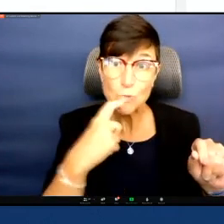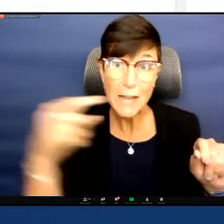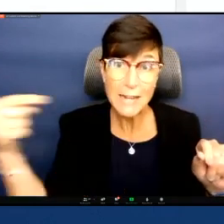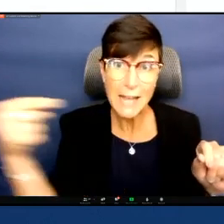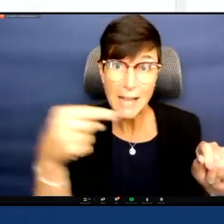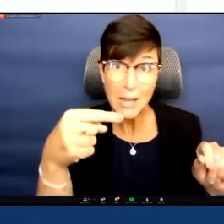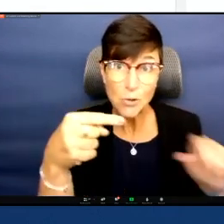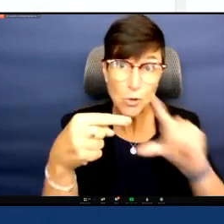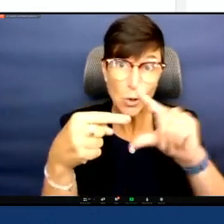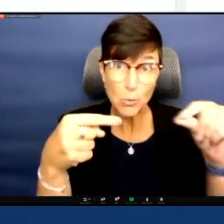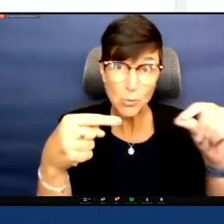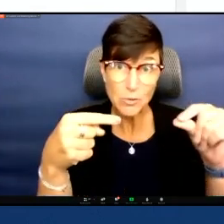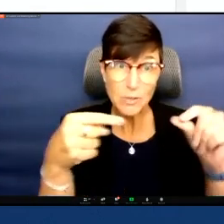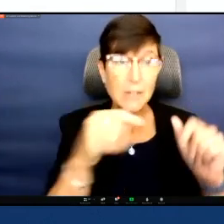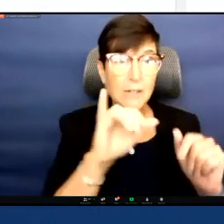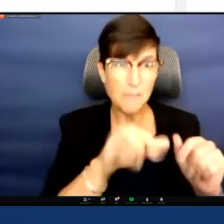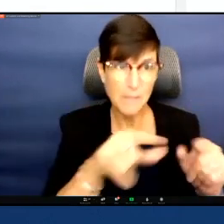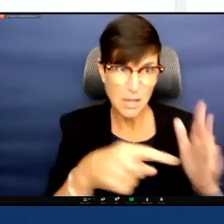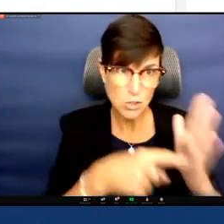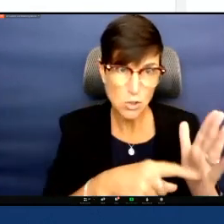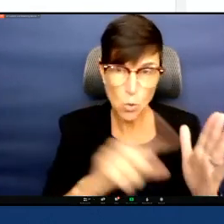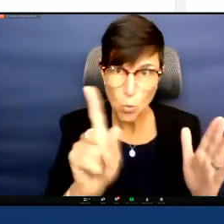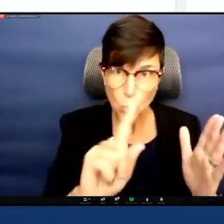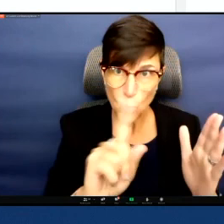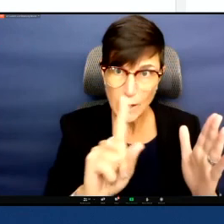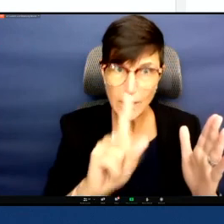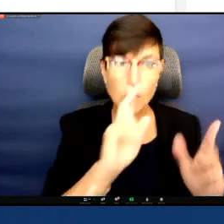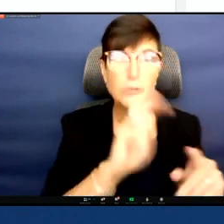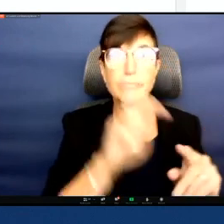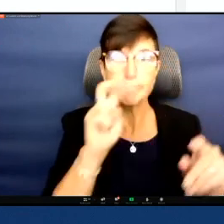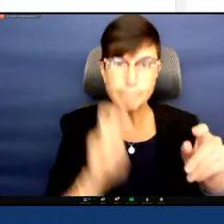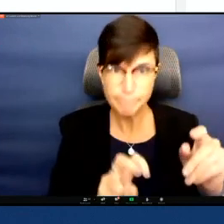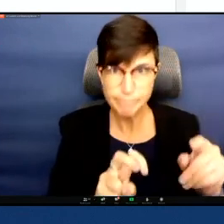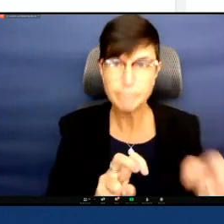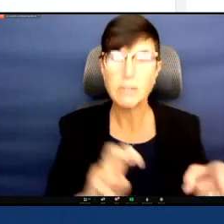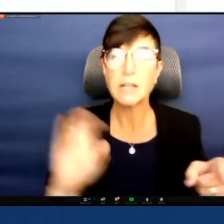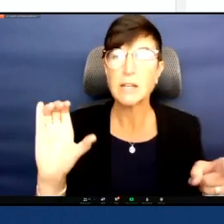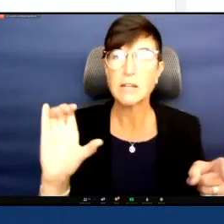And that will take you to this chart showing the overall county budget.